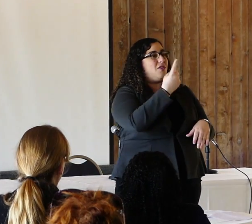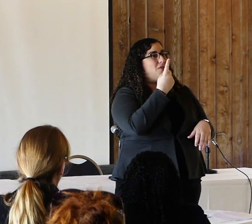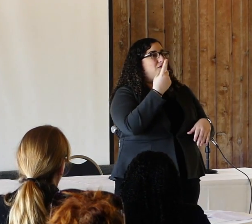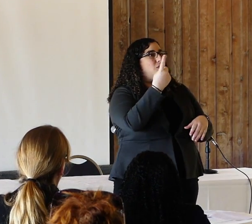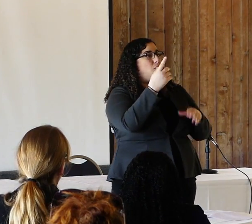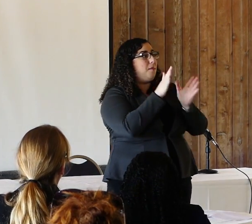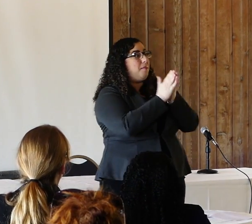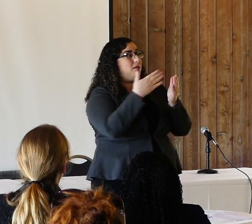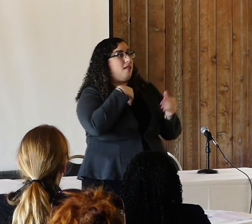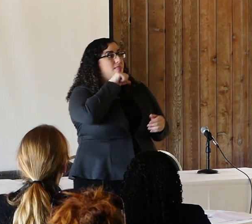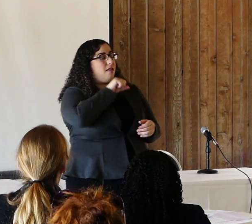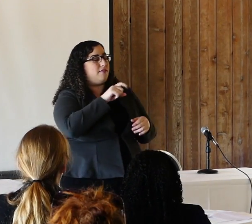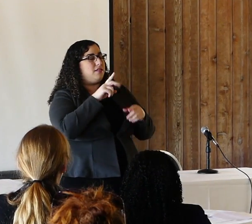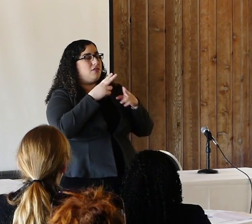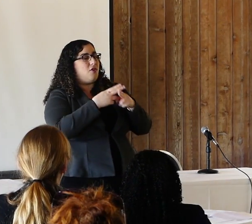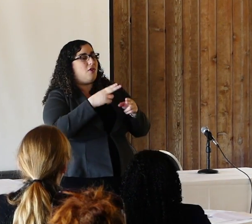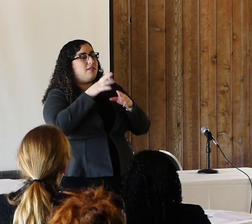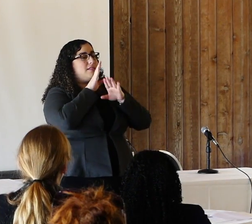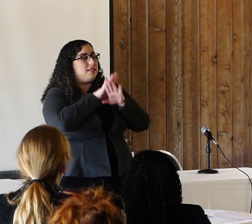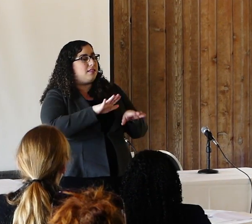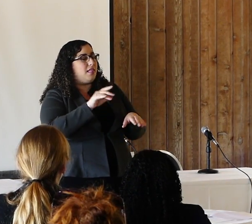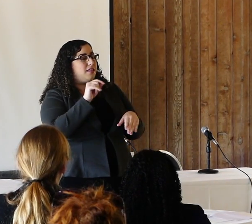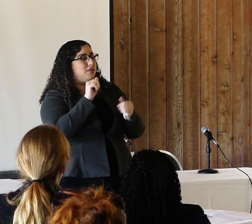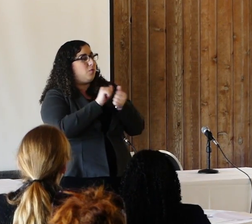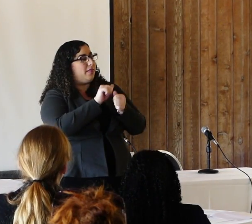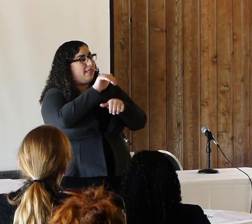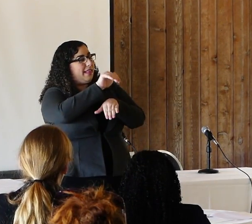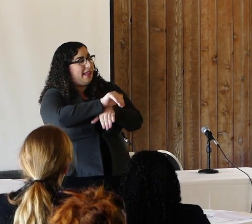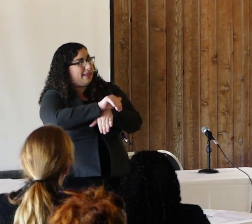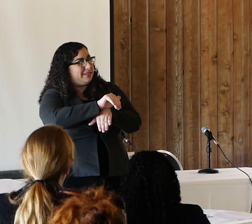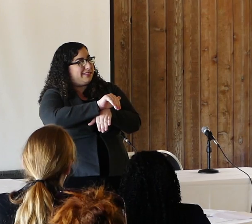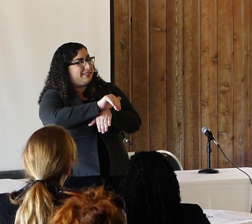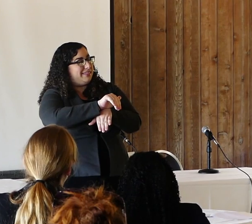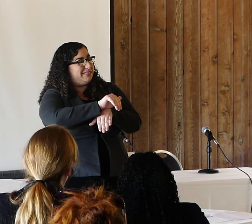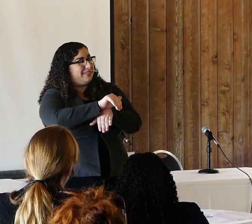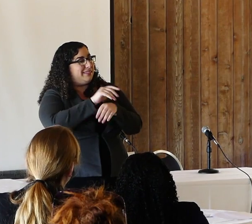They have an online, a beautiful website with amazing articles and books